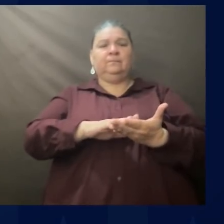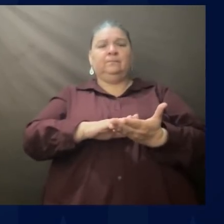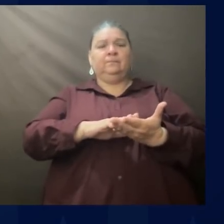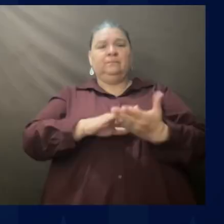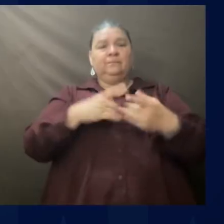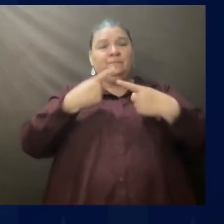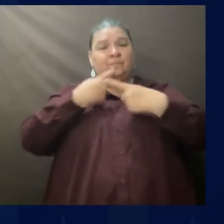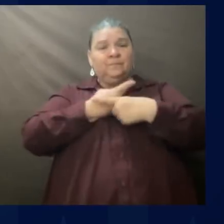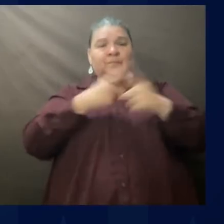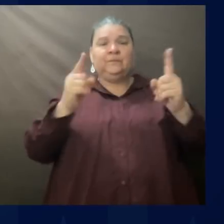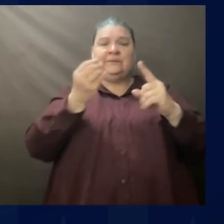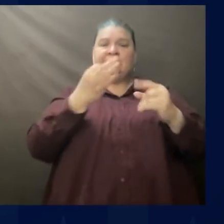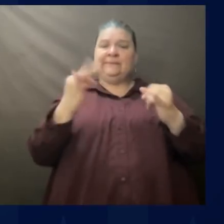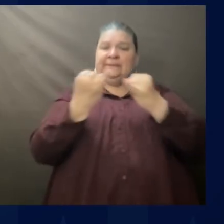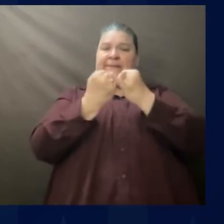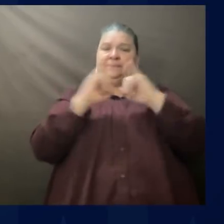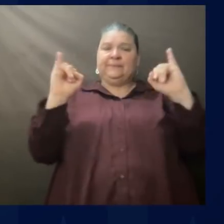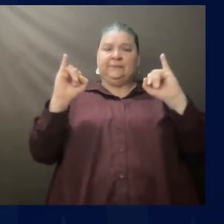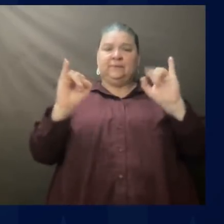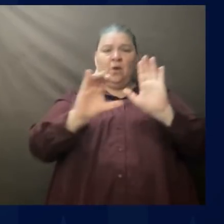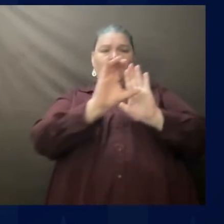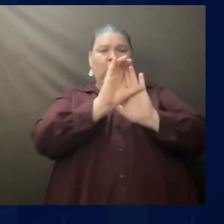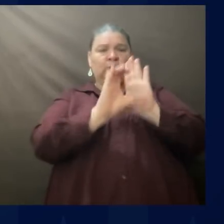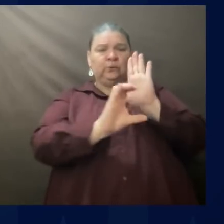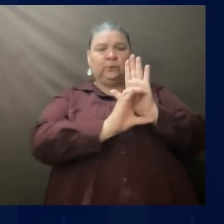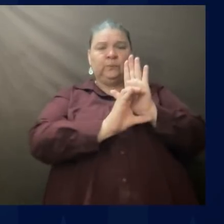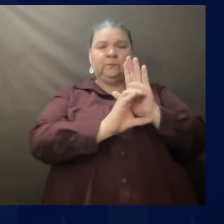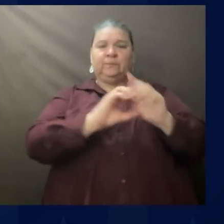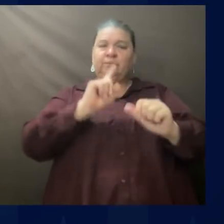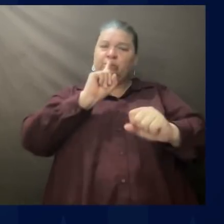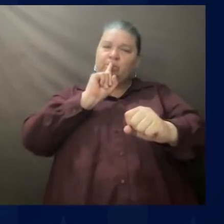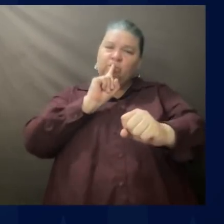The idea that here, the United States of America,